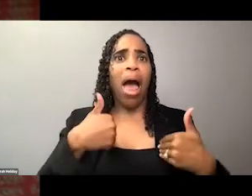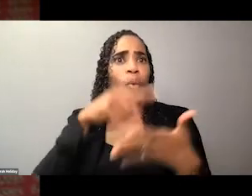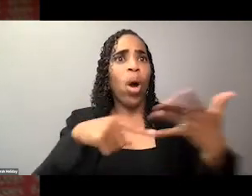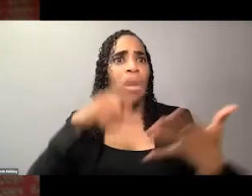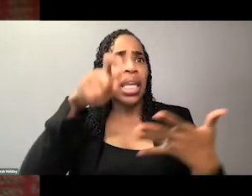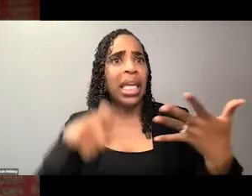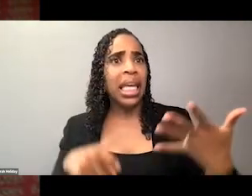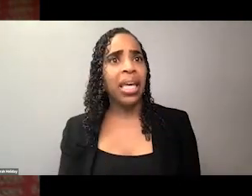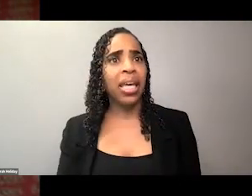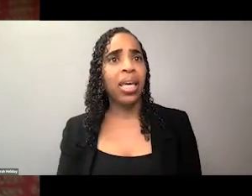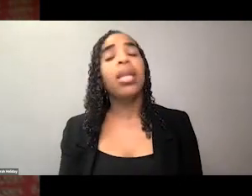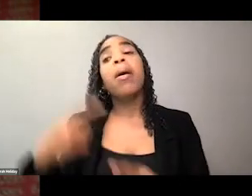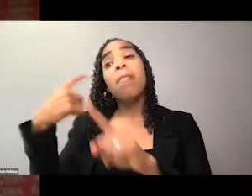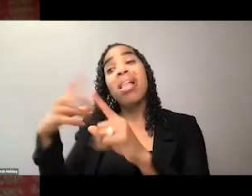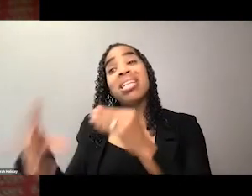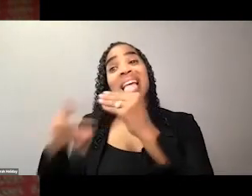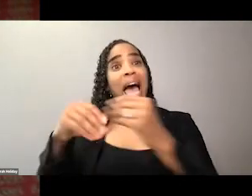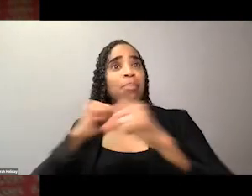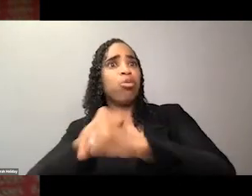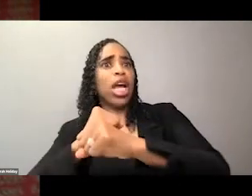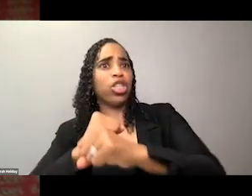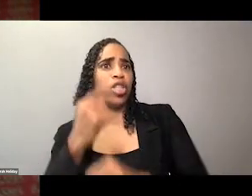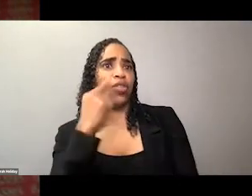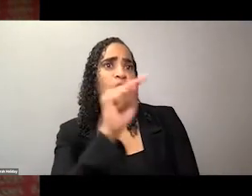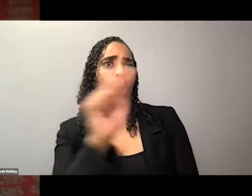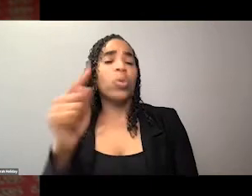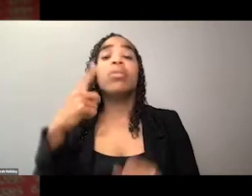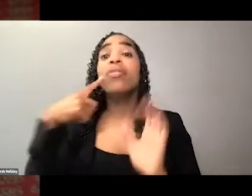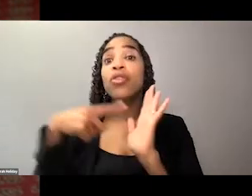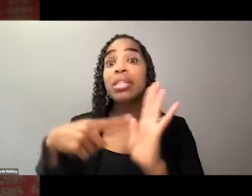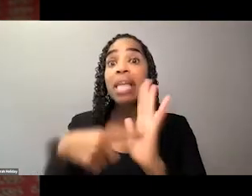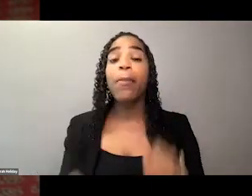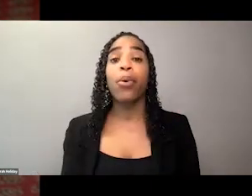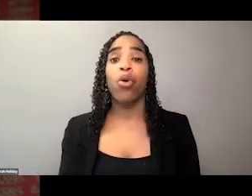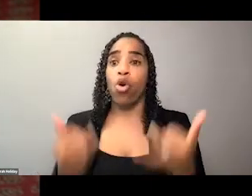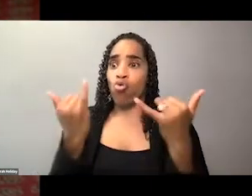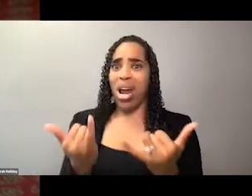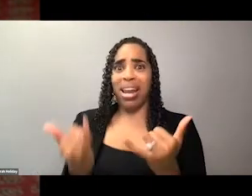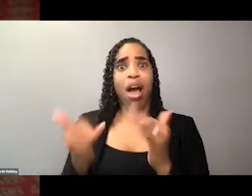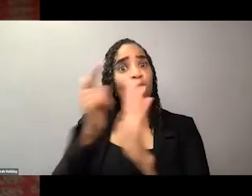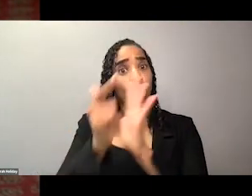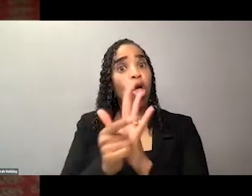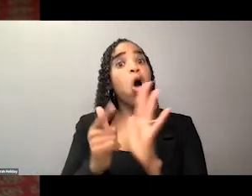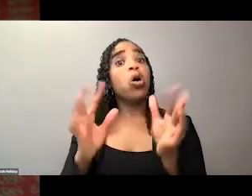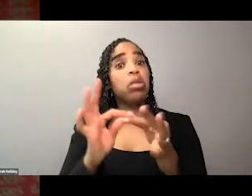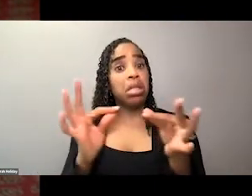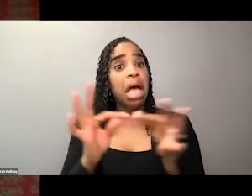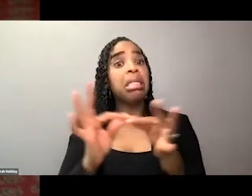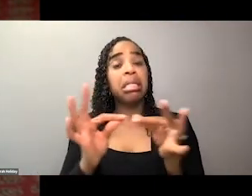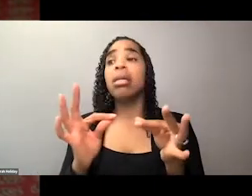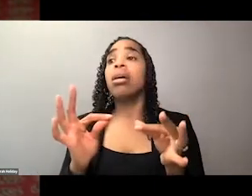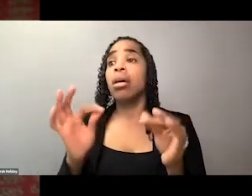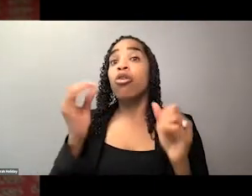for those placed in solitary confinement as an example. Current regulations allow the use of food and nutrition